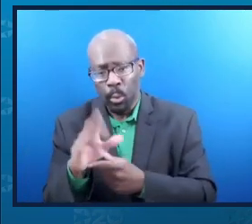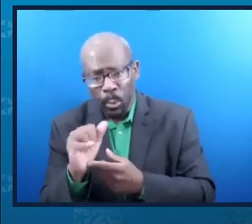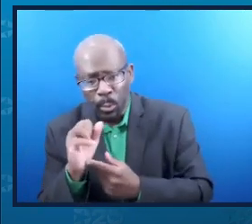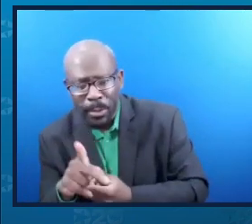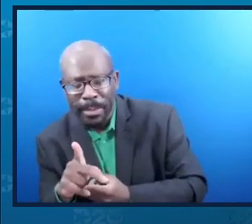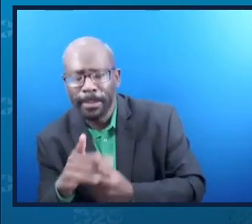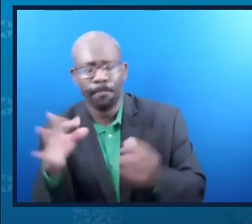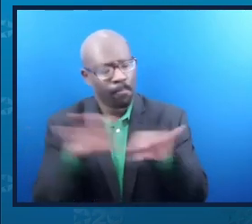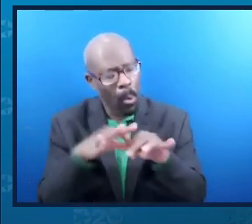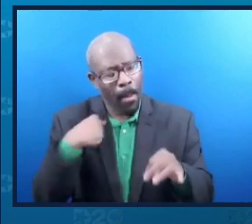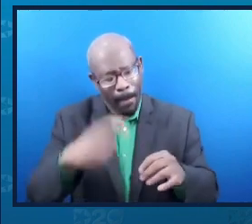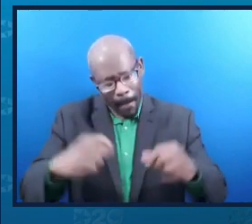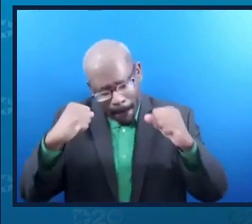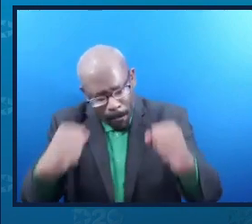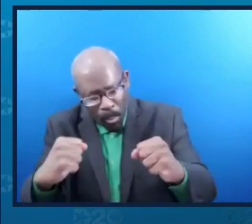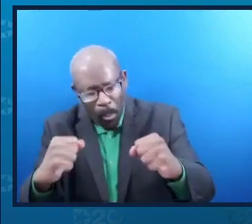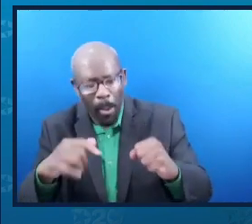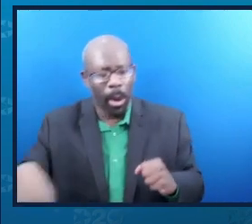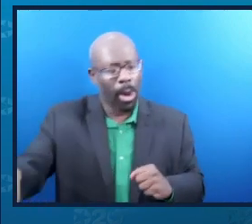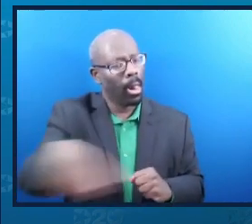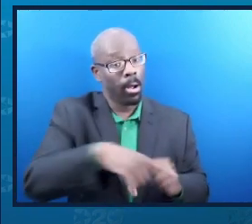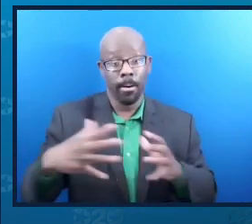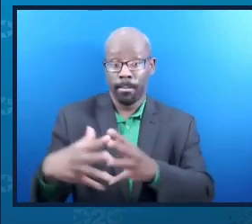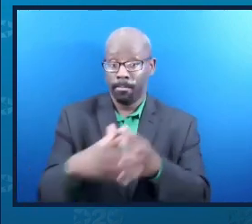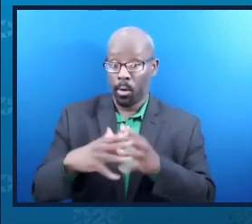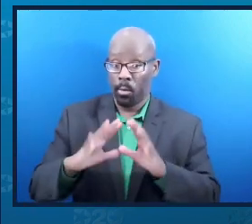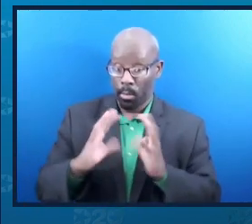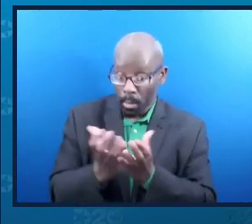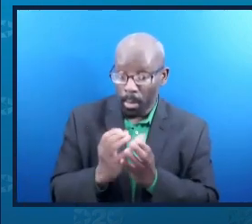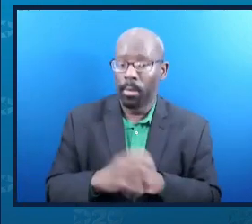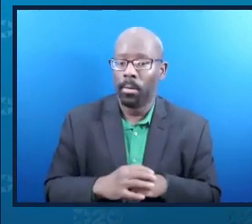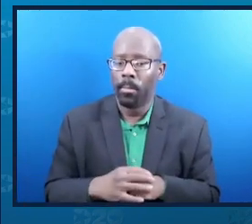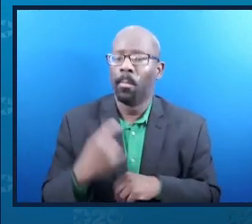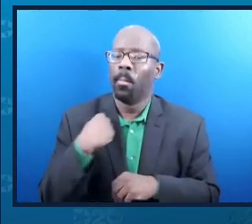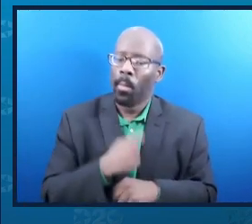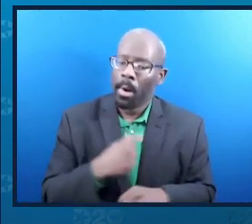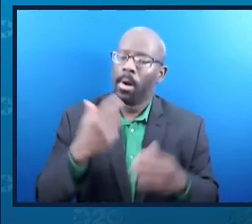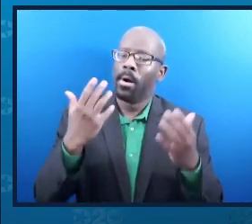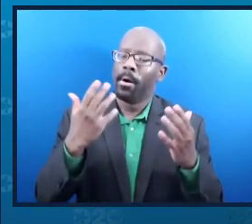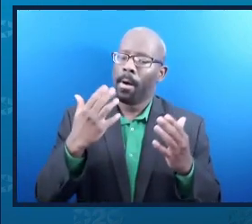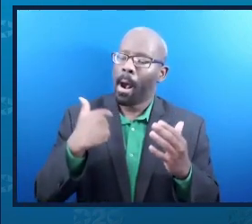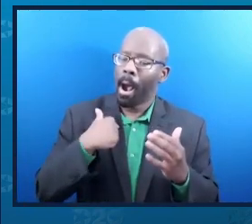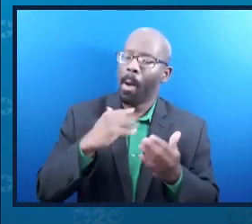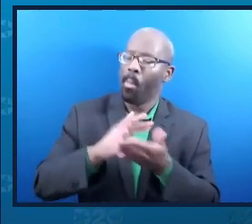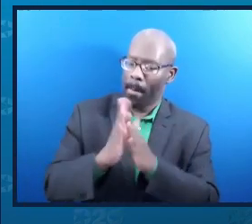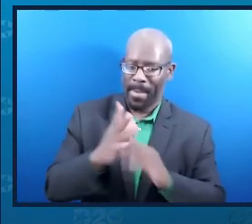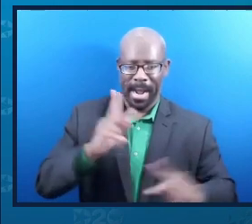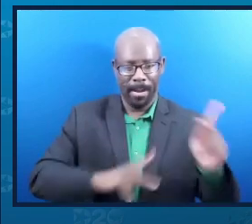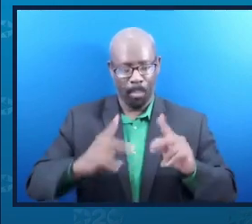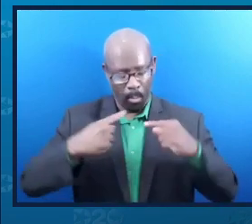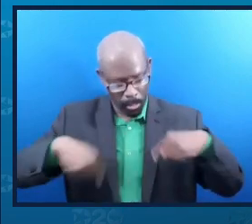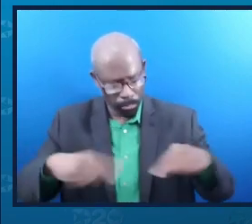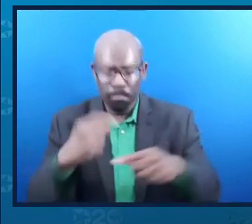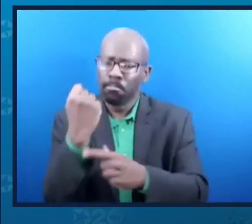PROPS TO DEPLOY AGAINST PEACEFUL